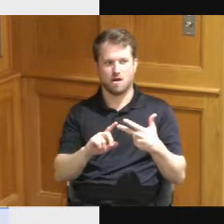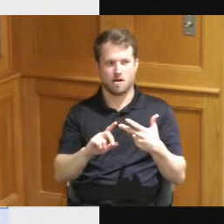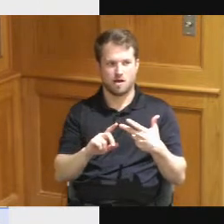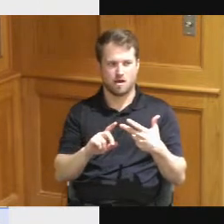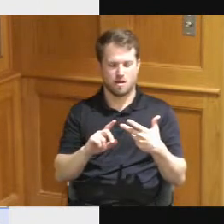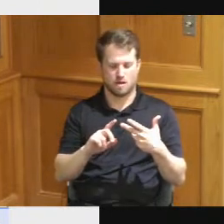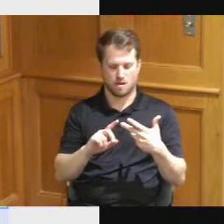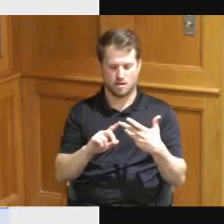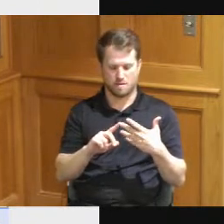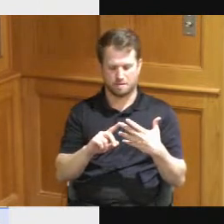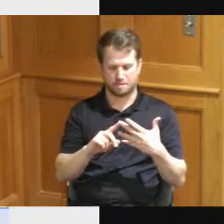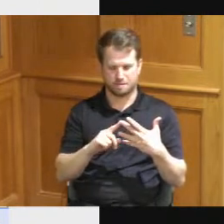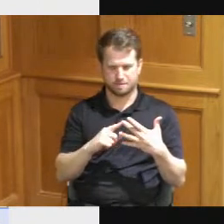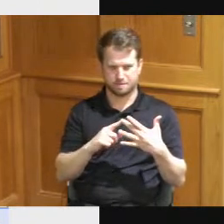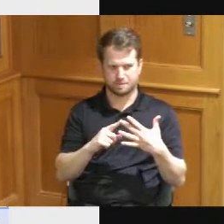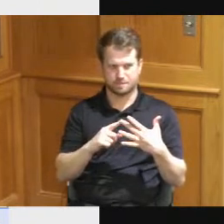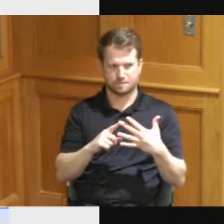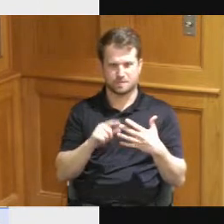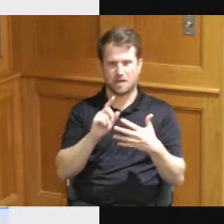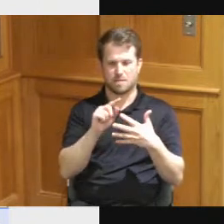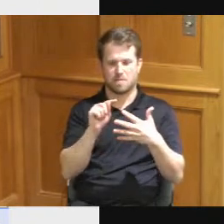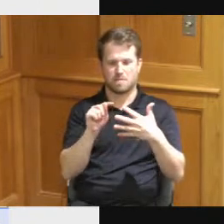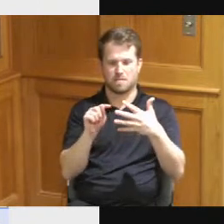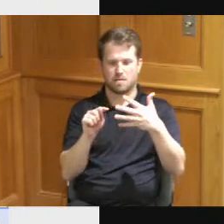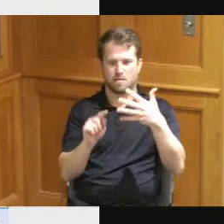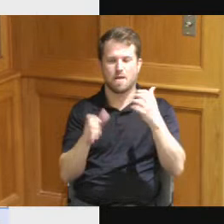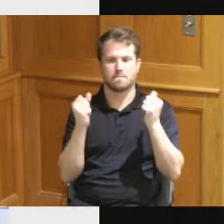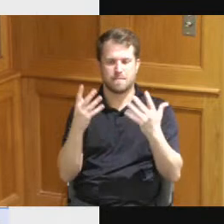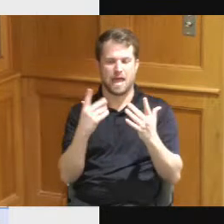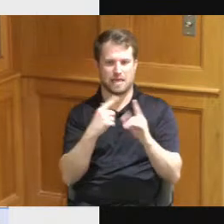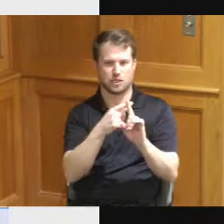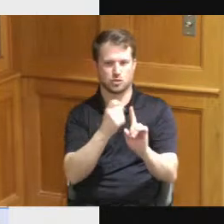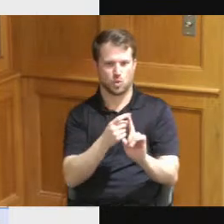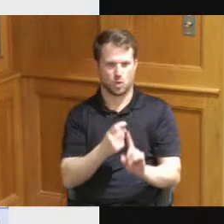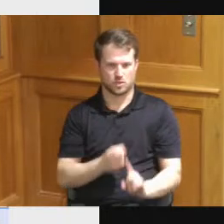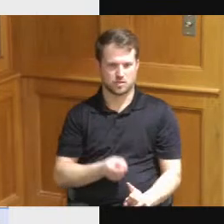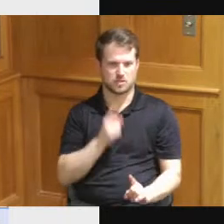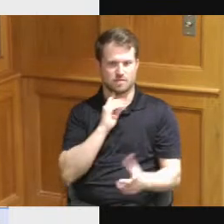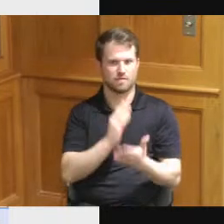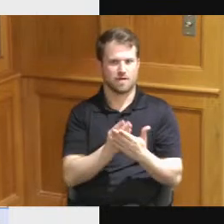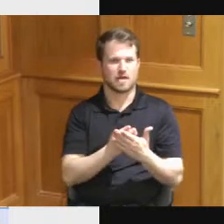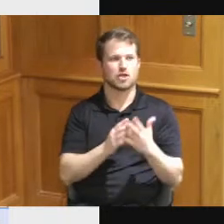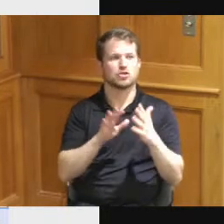so they get multiple sources of funding so just so you know that I'll come through as a